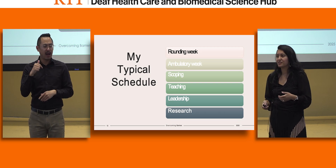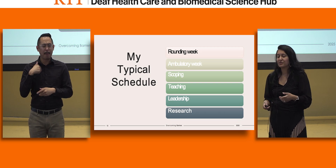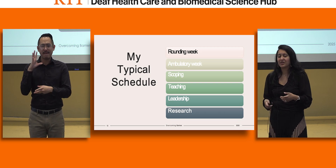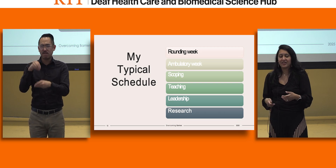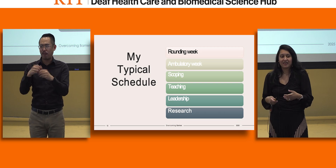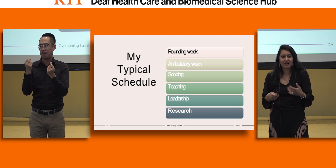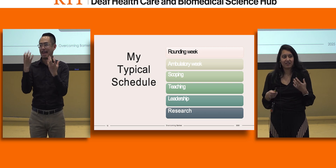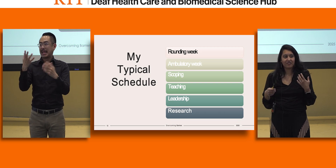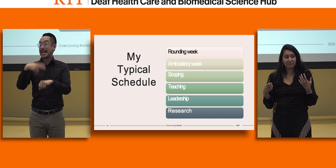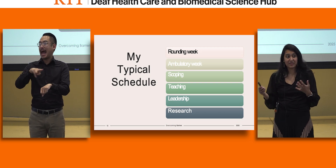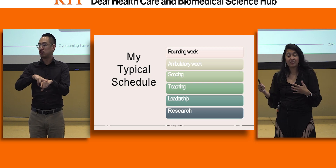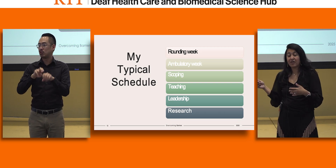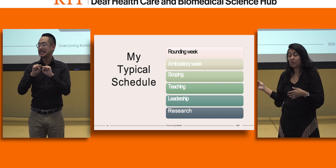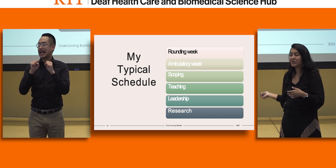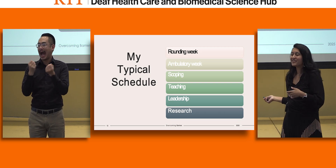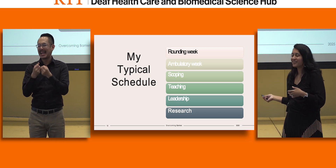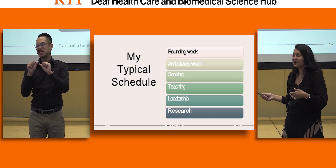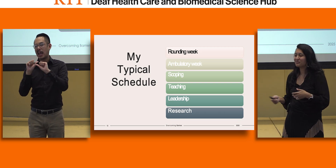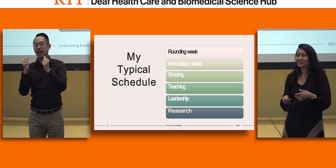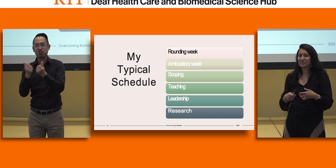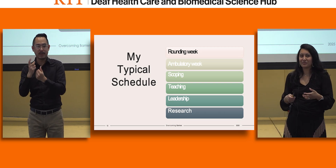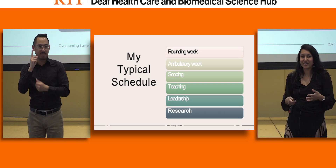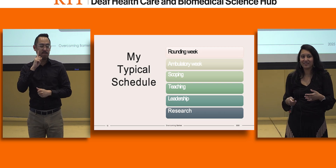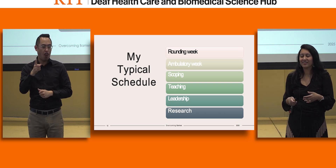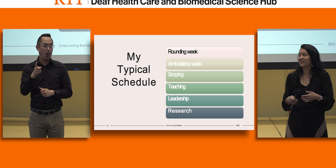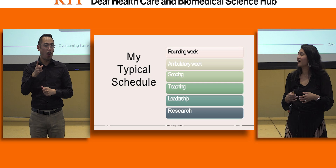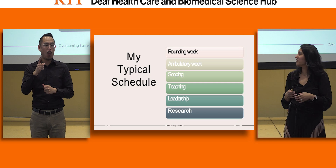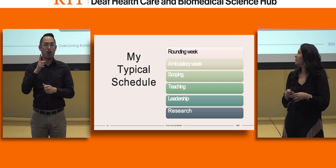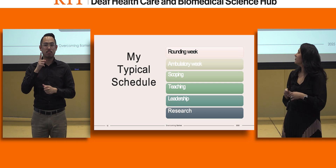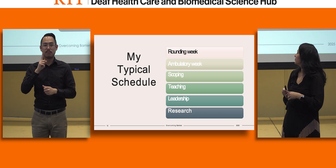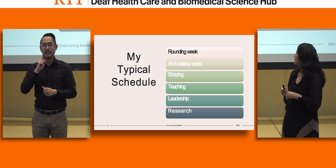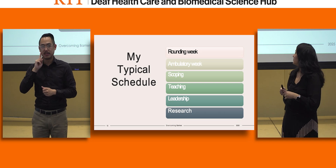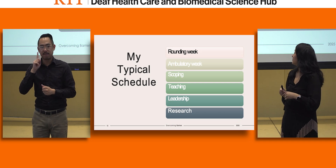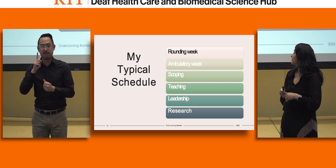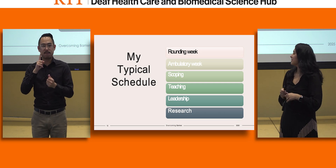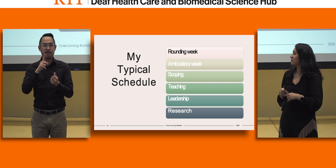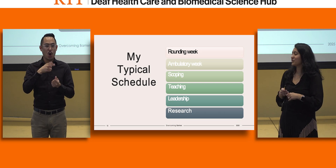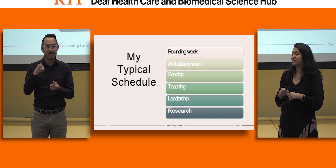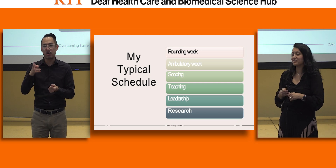And so, I've been hoping to help lead the way for various projects.